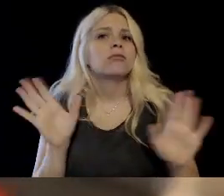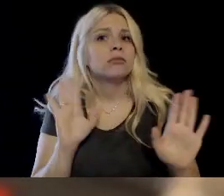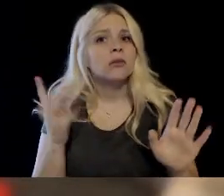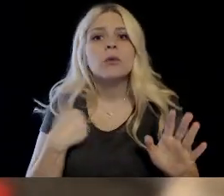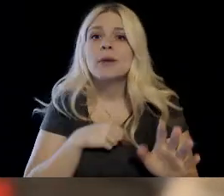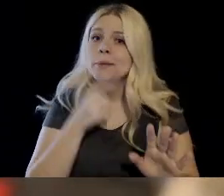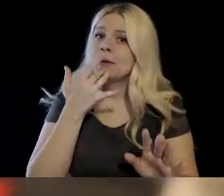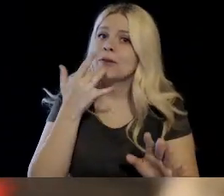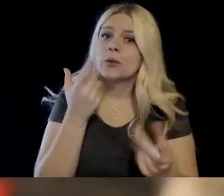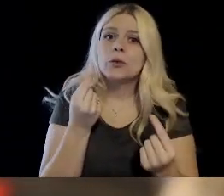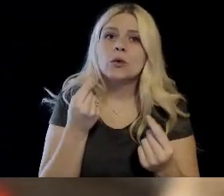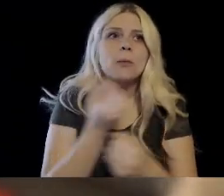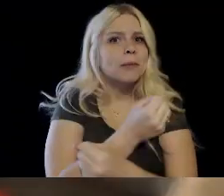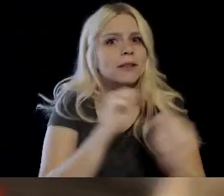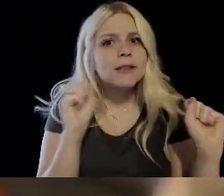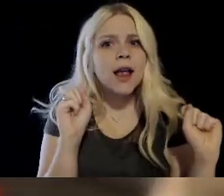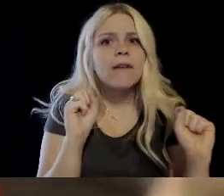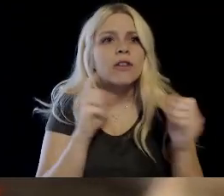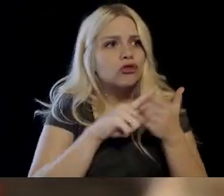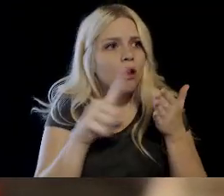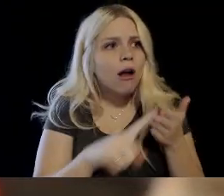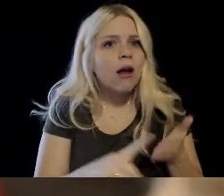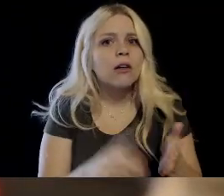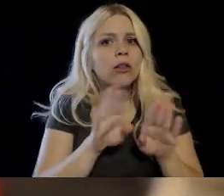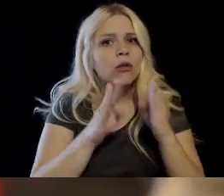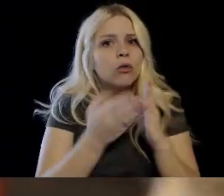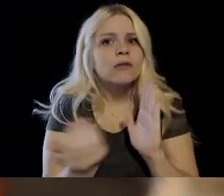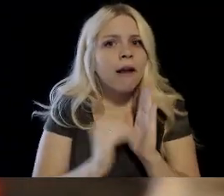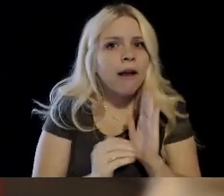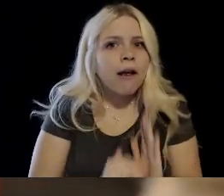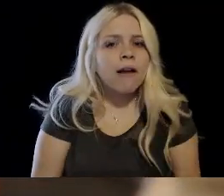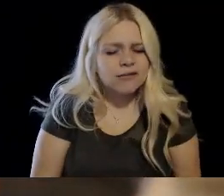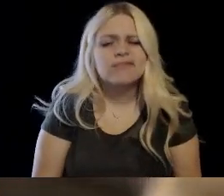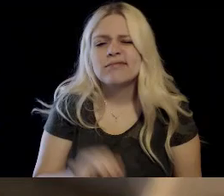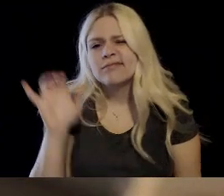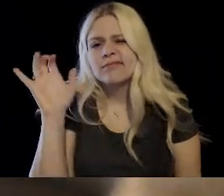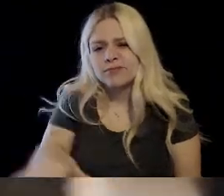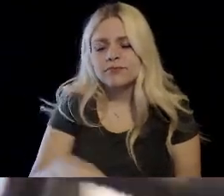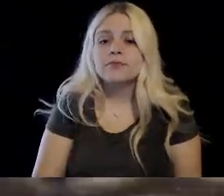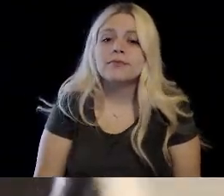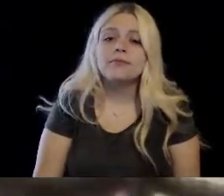Erica: So, Johanna, looks like you have 10 different canvases of all colors down here.